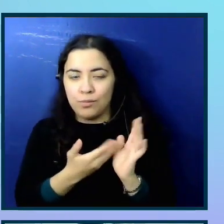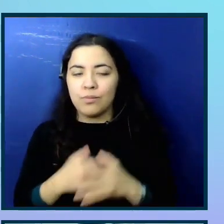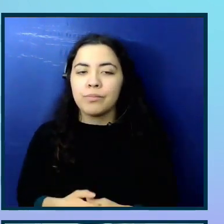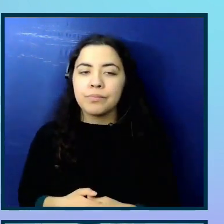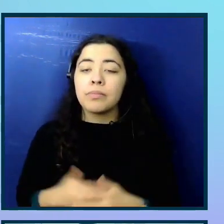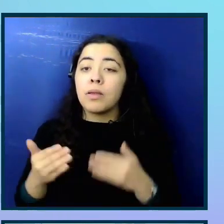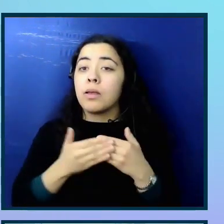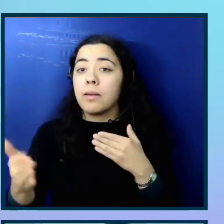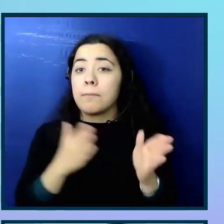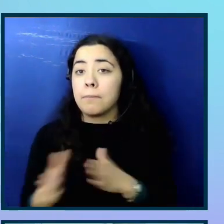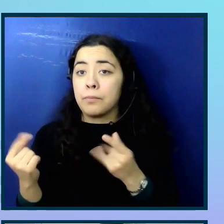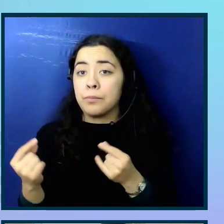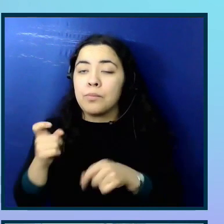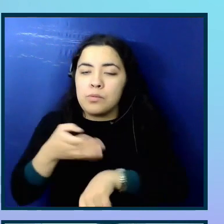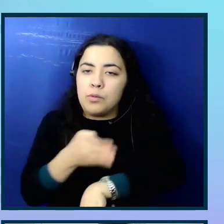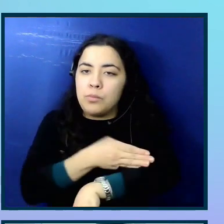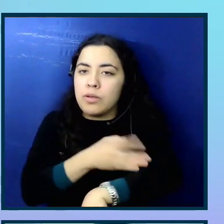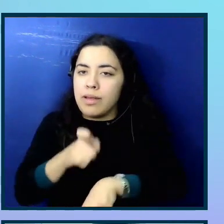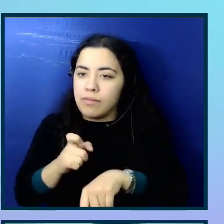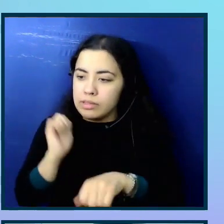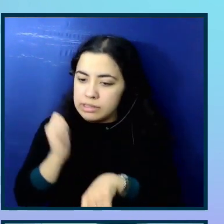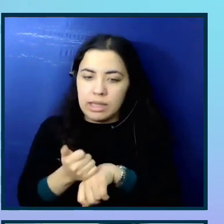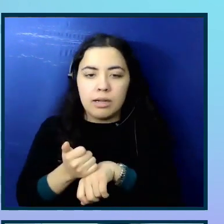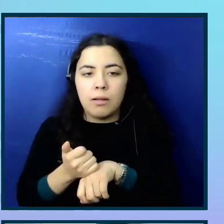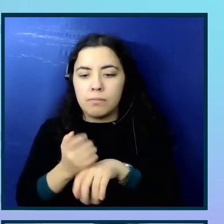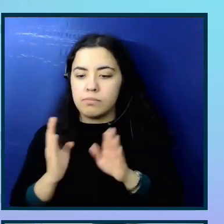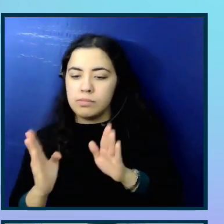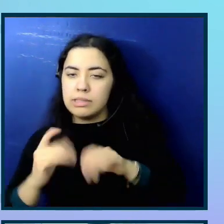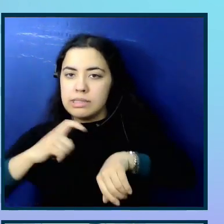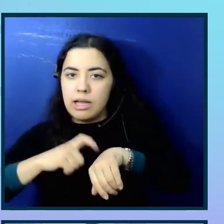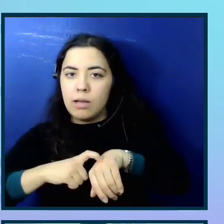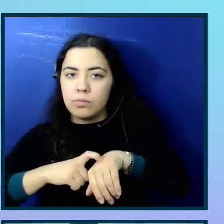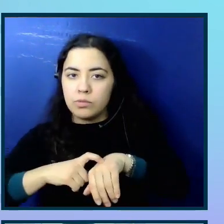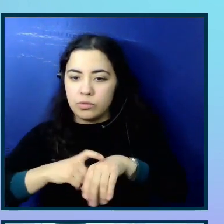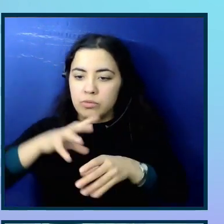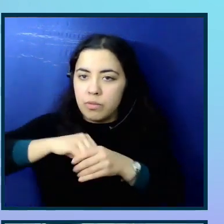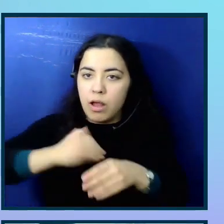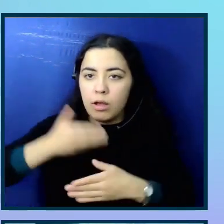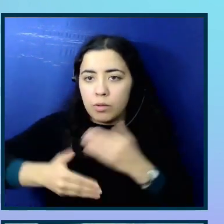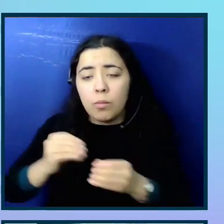is we need to make the time to build this into our process more regularly. And we do need to have more regular training